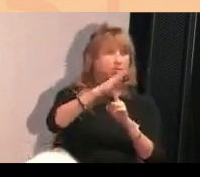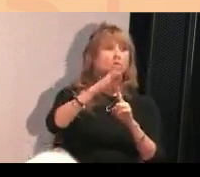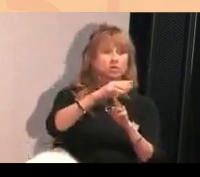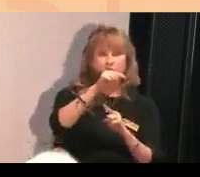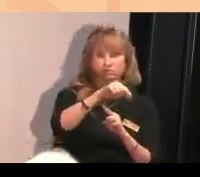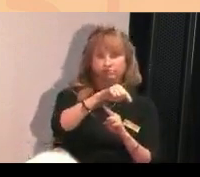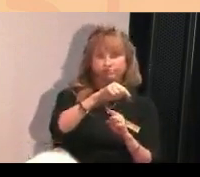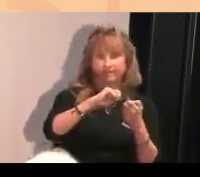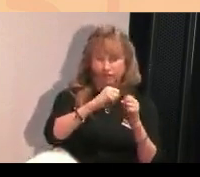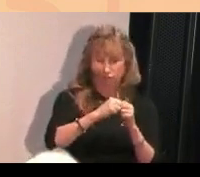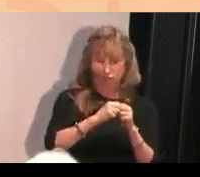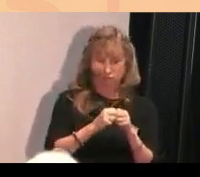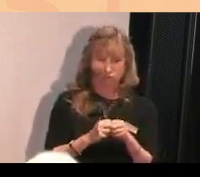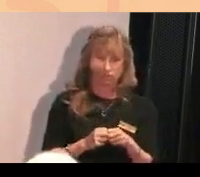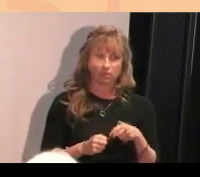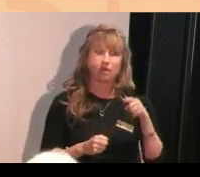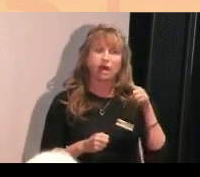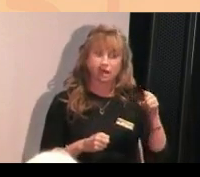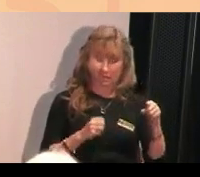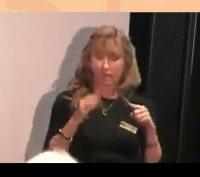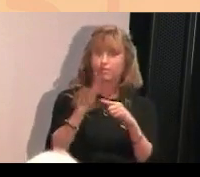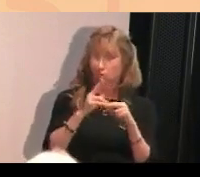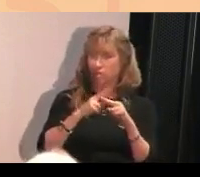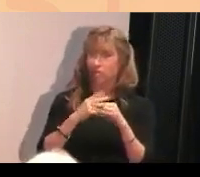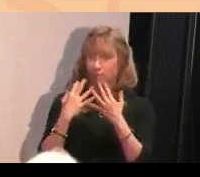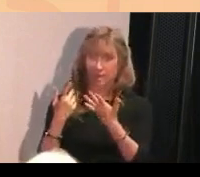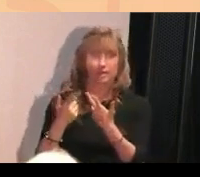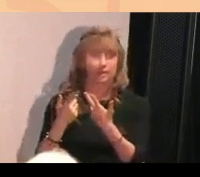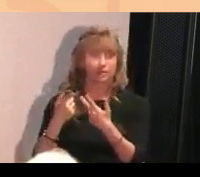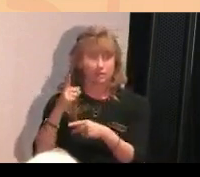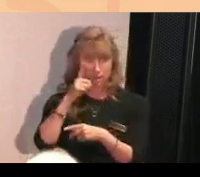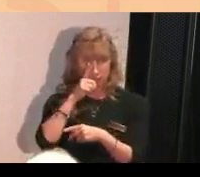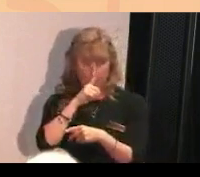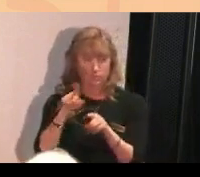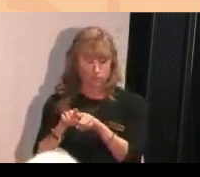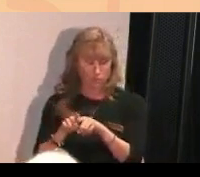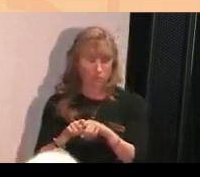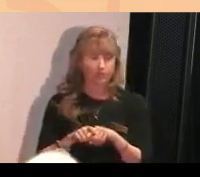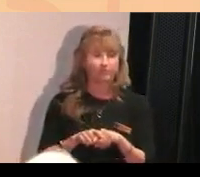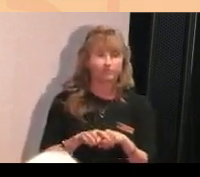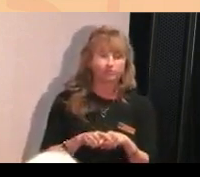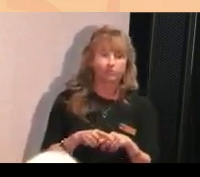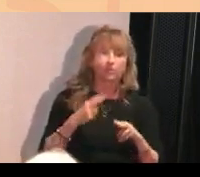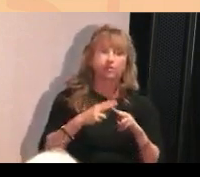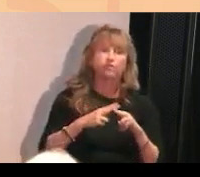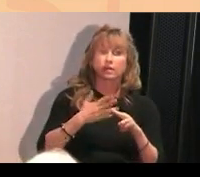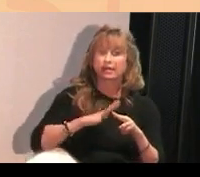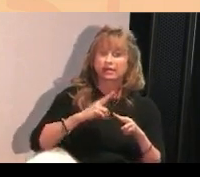and it was a critical one for many others the need for a national body to develop or oversee